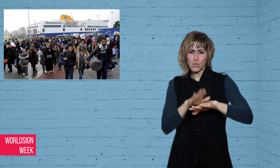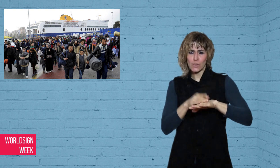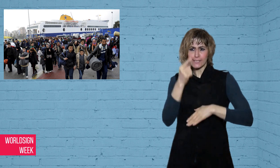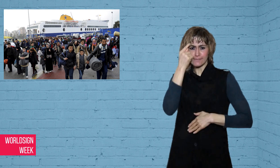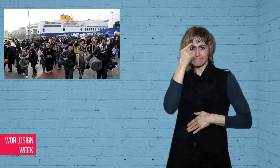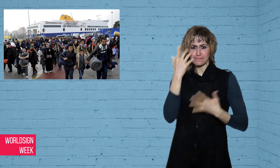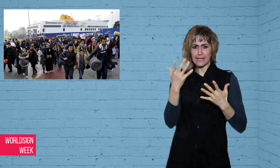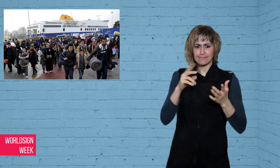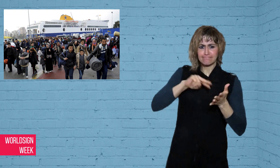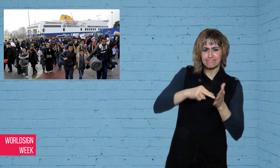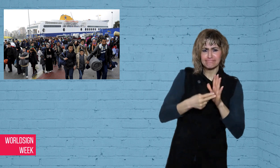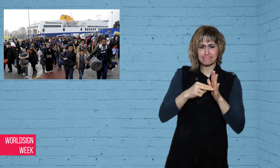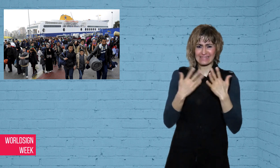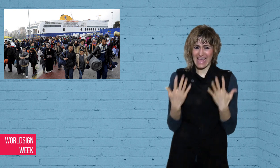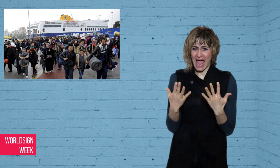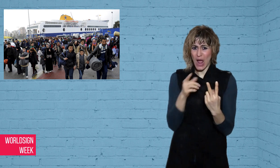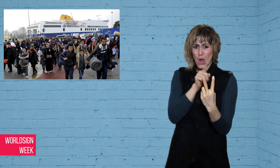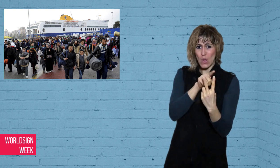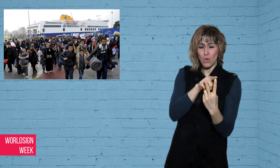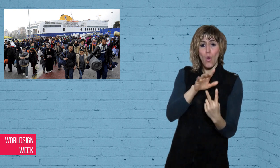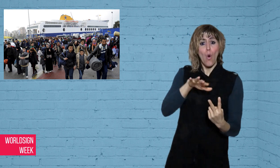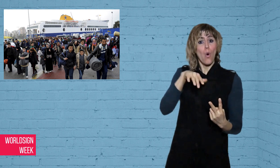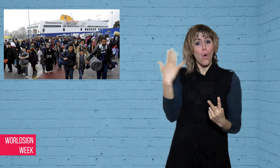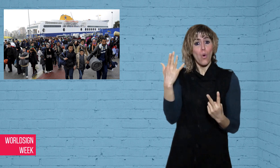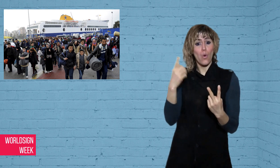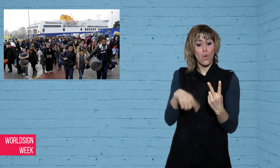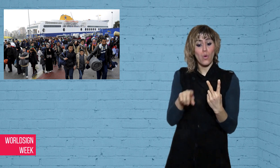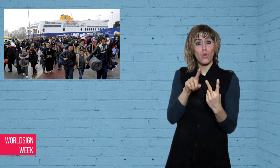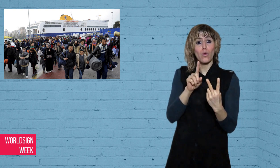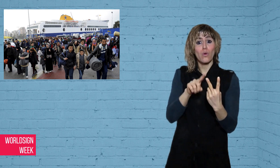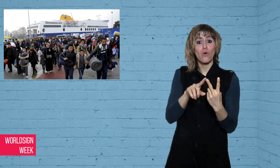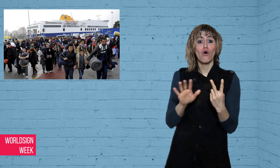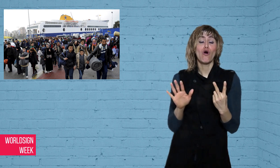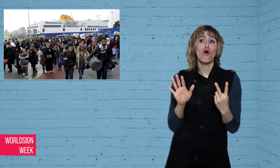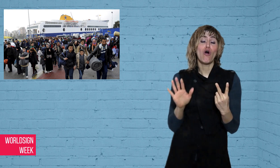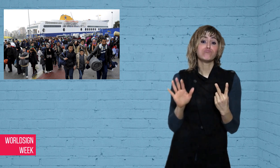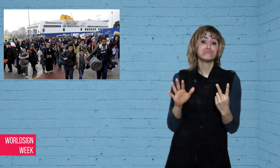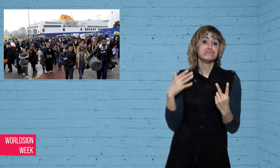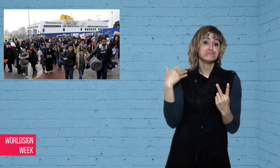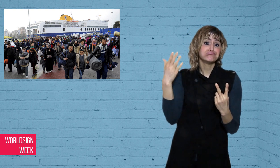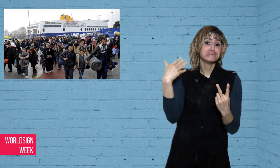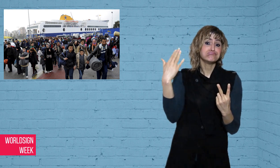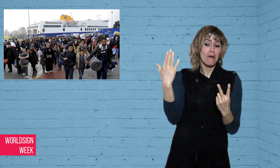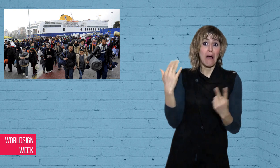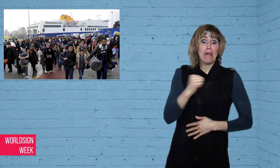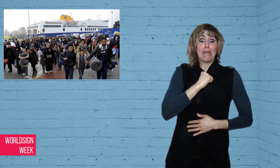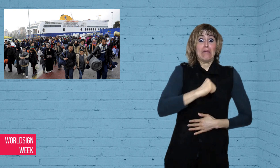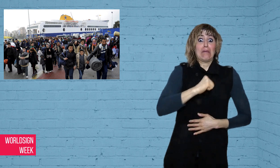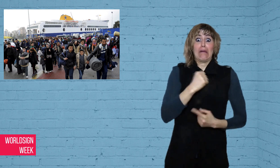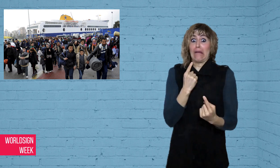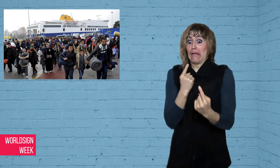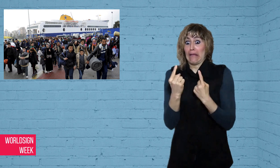an emergency meeting and panic in the Spring.